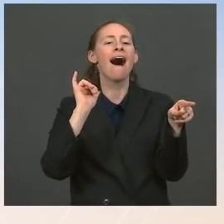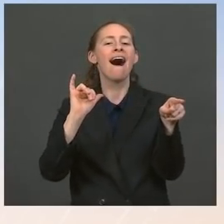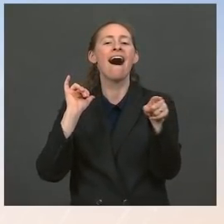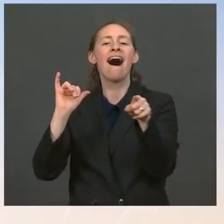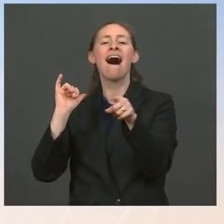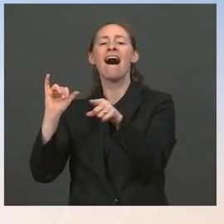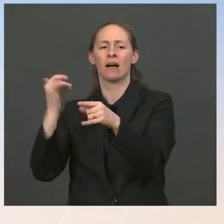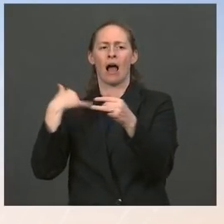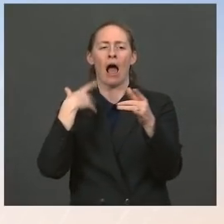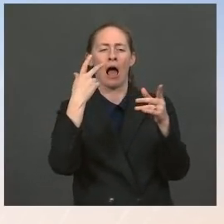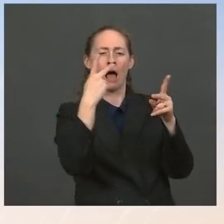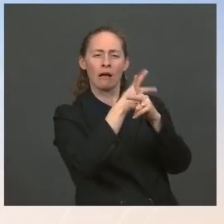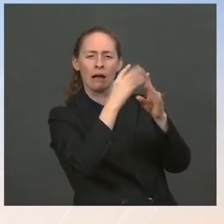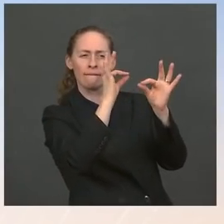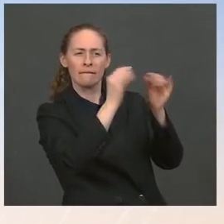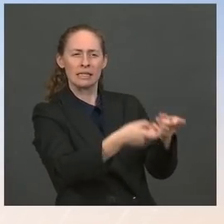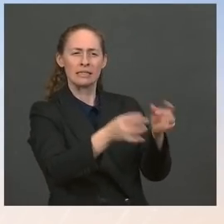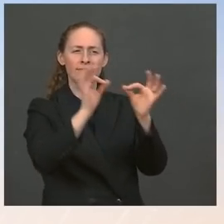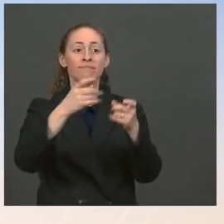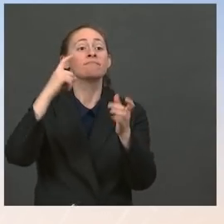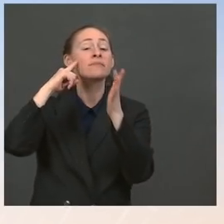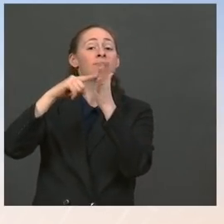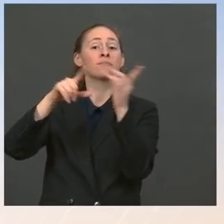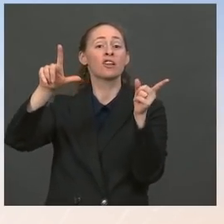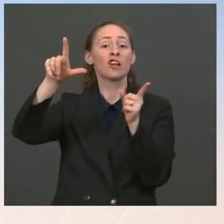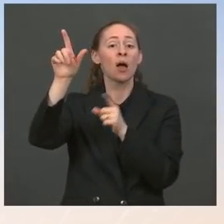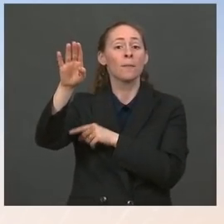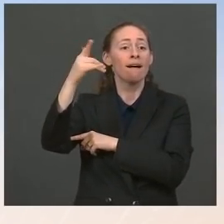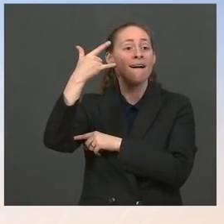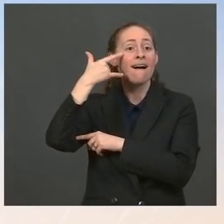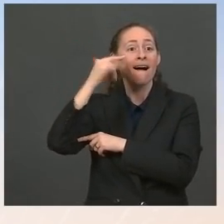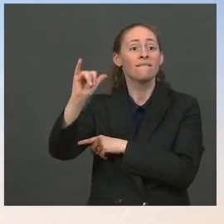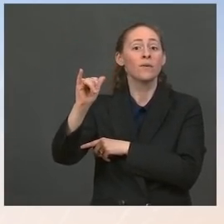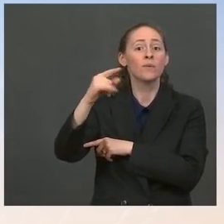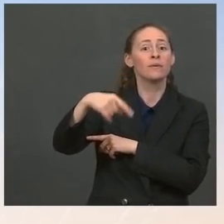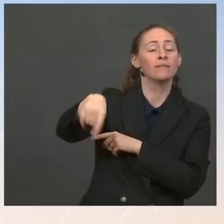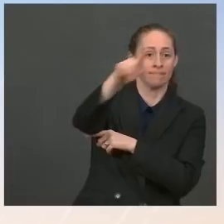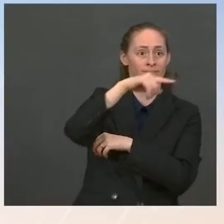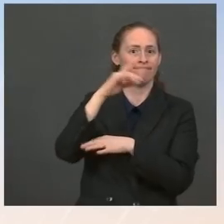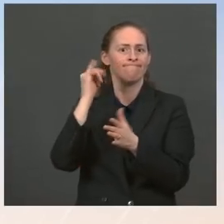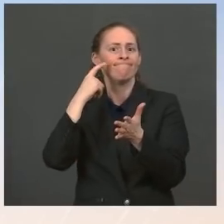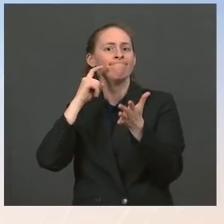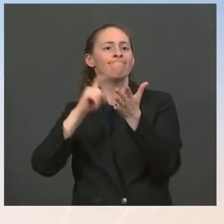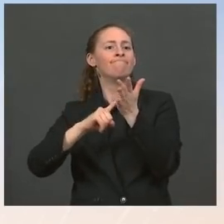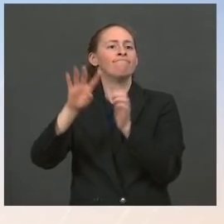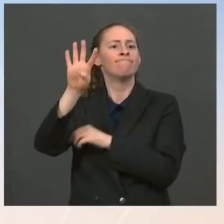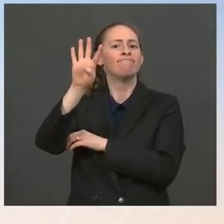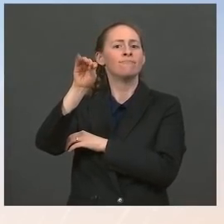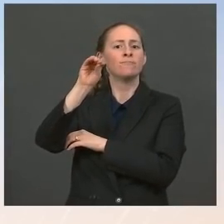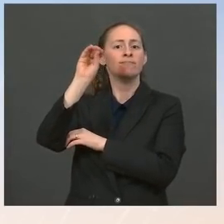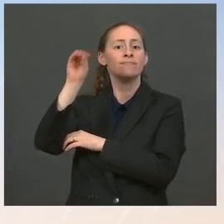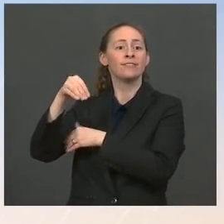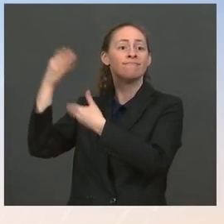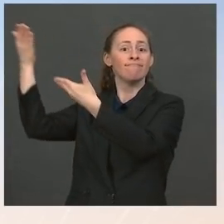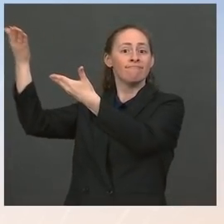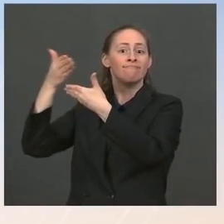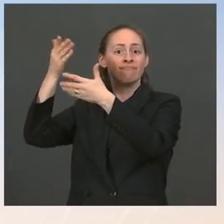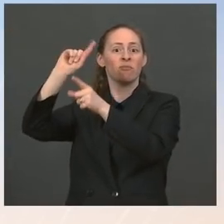because that's 40 percent of the containers coming in. But, you know, anywhere, including 1,000 miles inland at some multimodal facility that's gummed up.